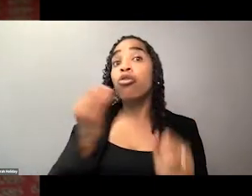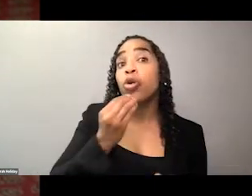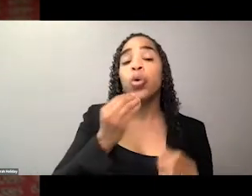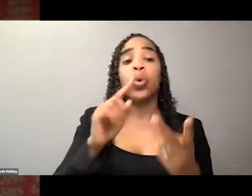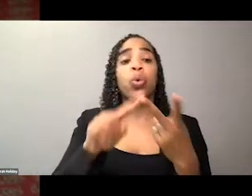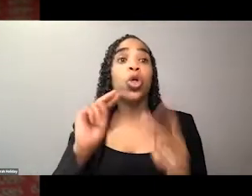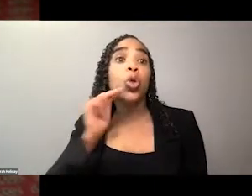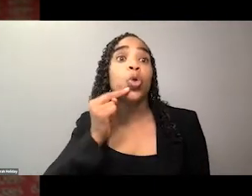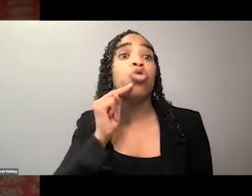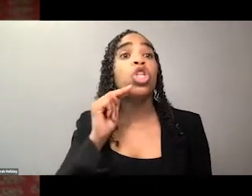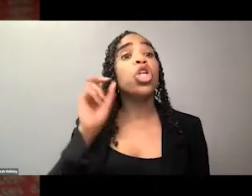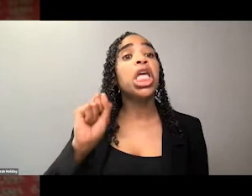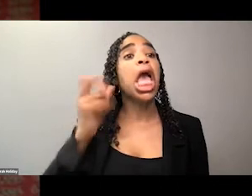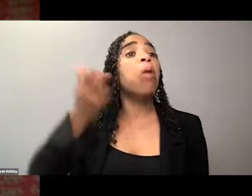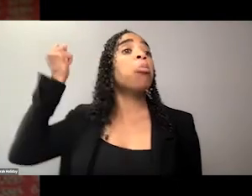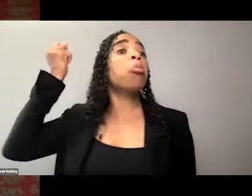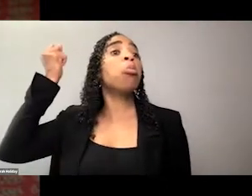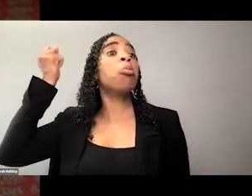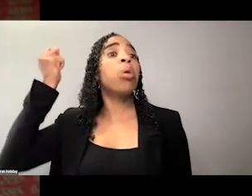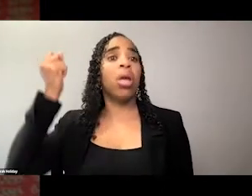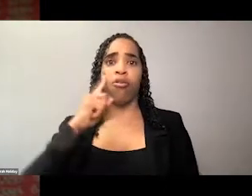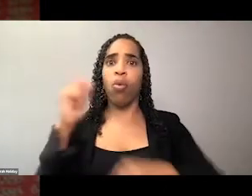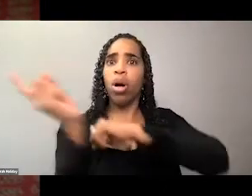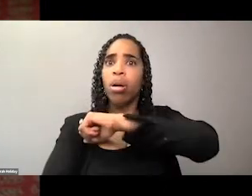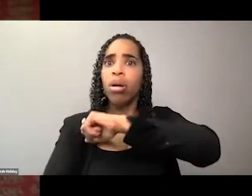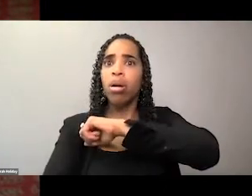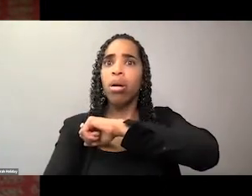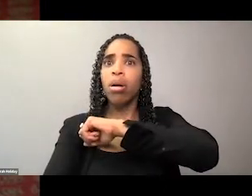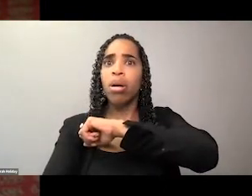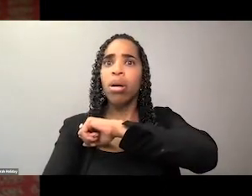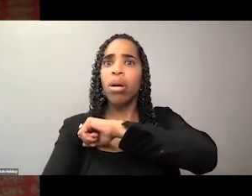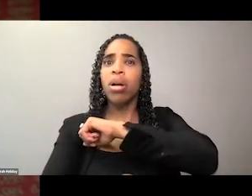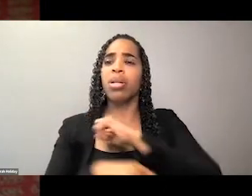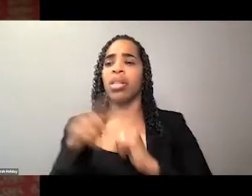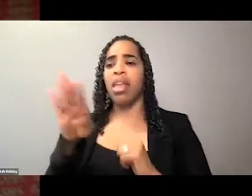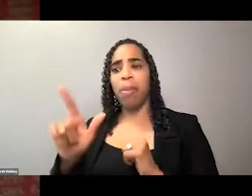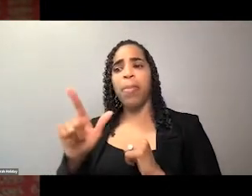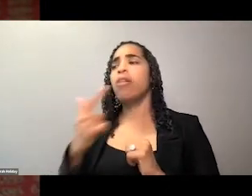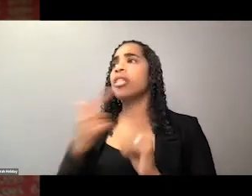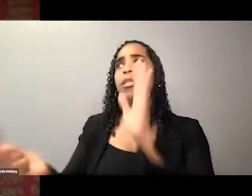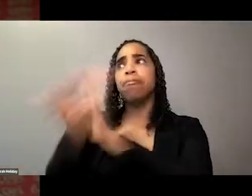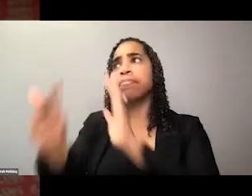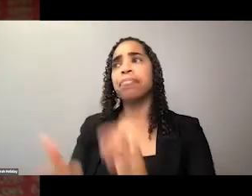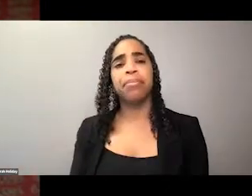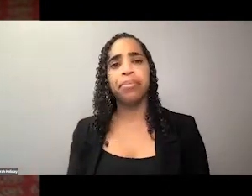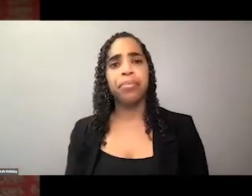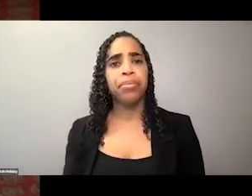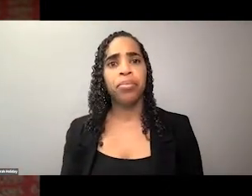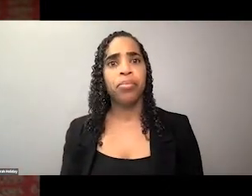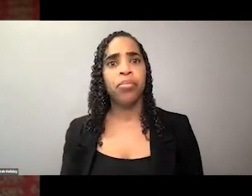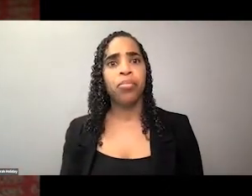as an additional lever of punishment for confined individuals. This bill disallows that many times.